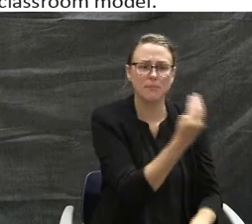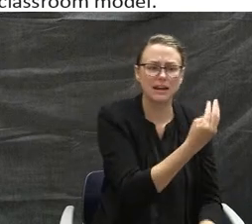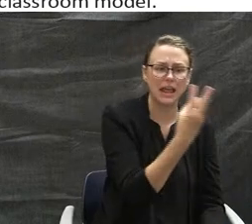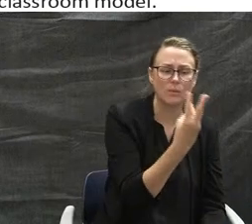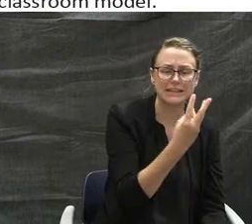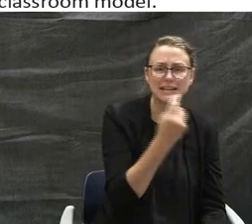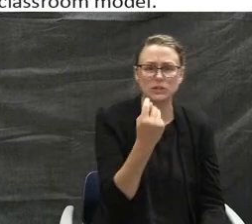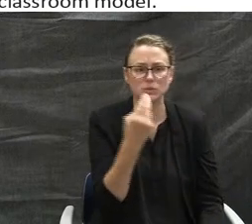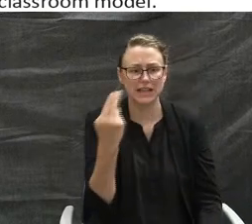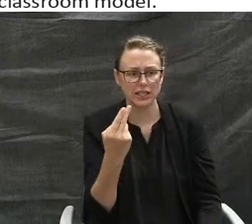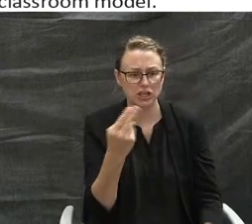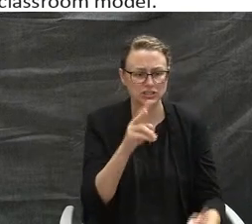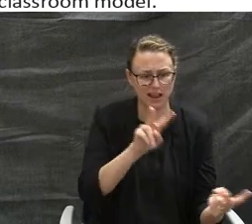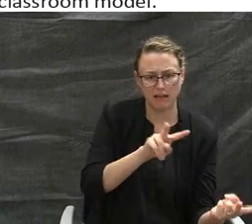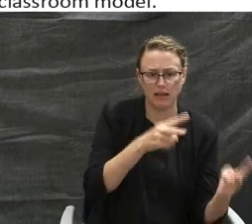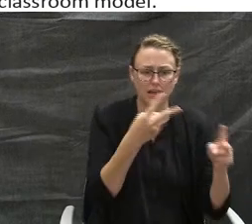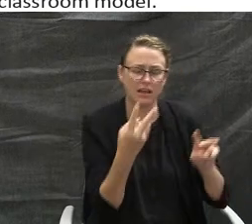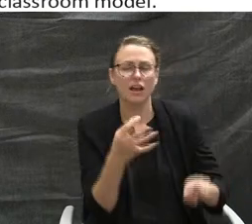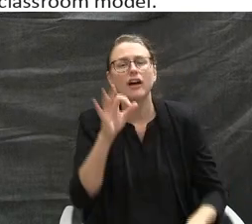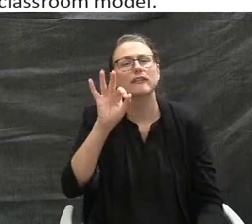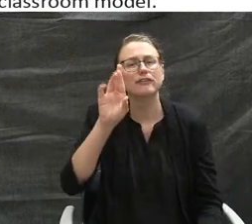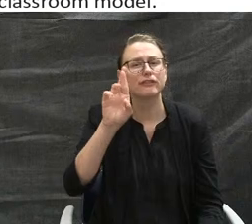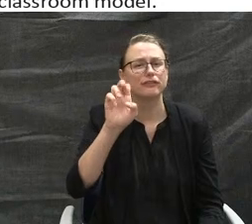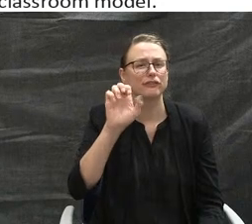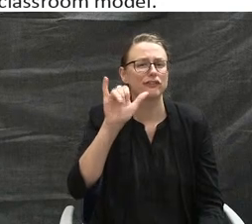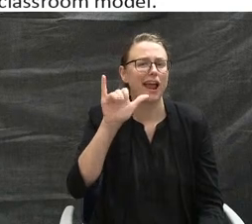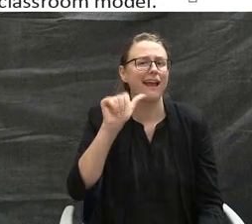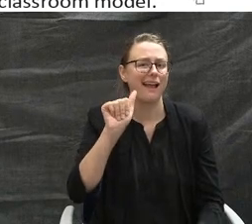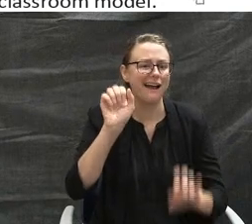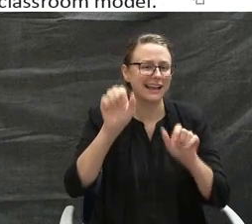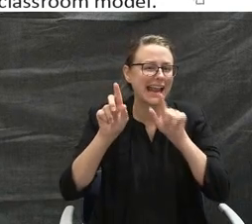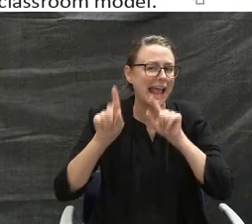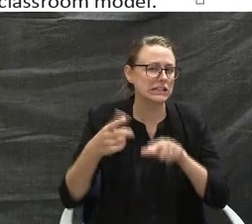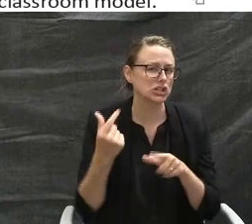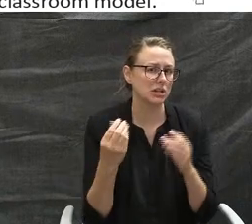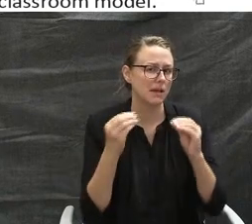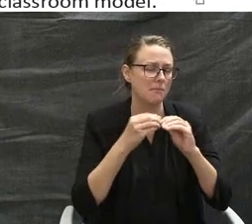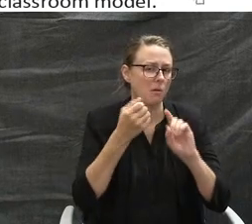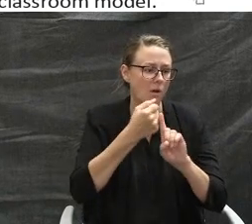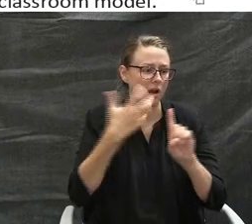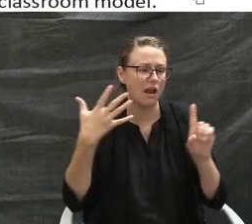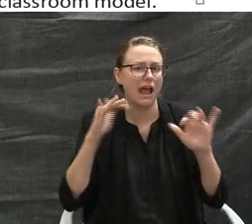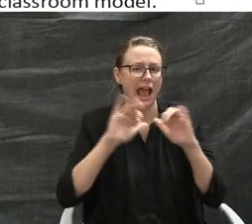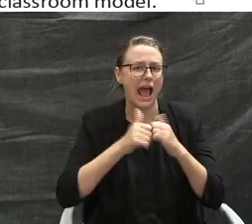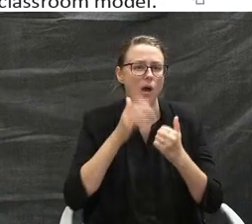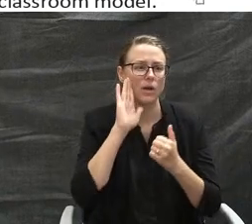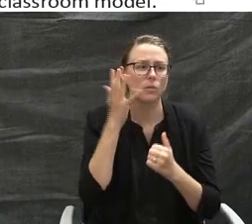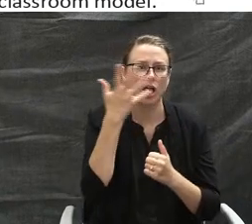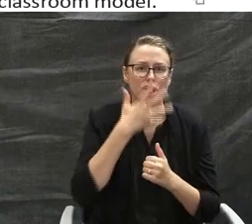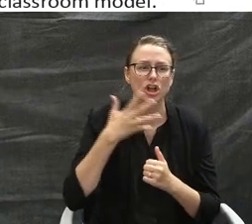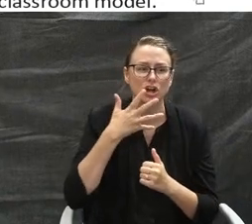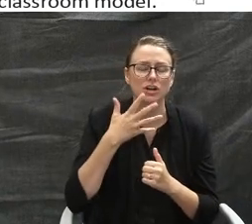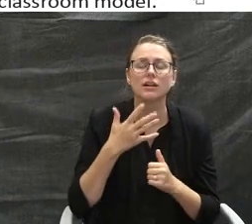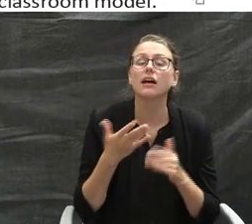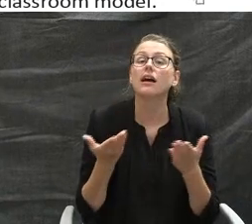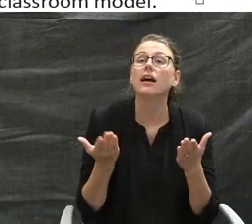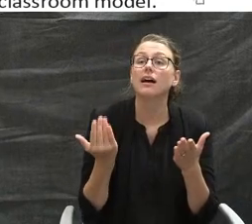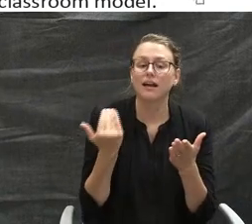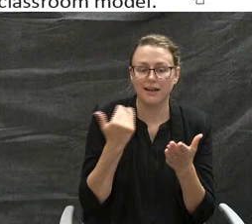prayer can answer a little bit more. How that will actually be envisioned. Again, or be learning reserved for